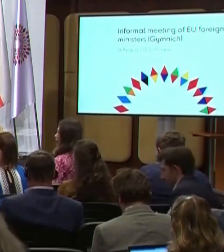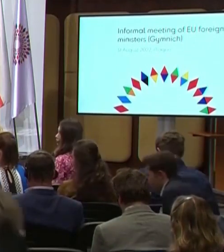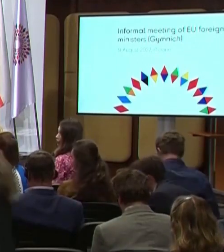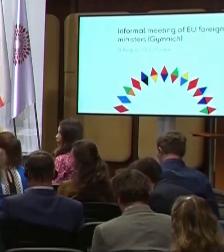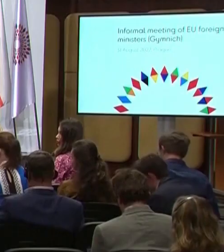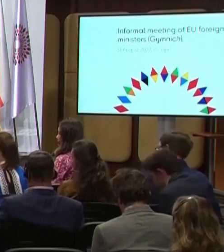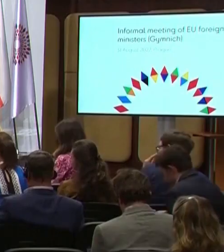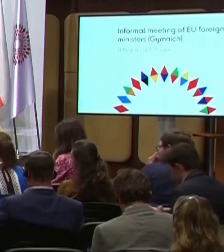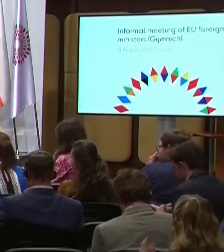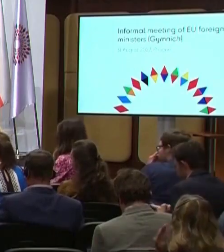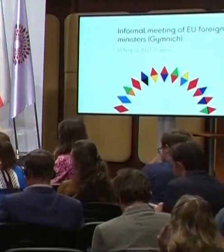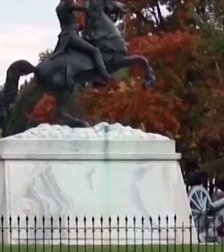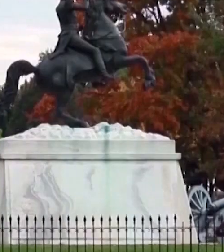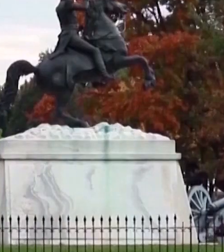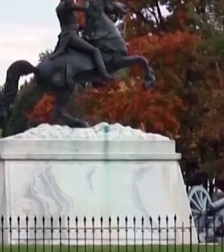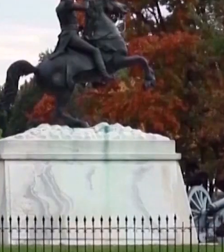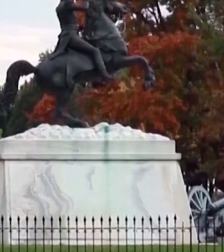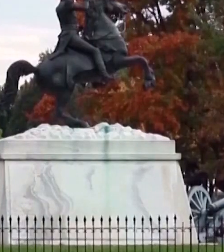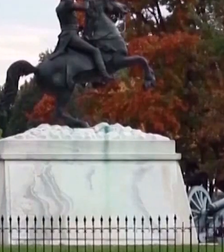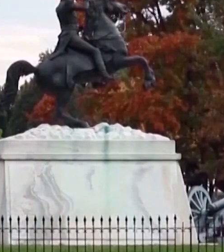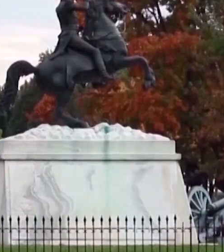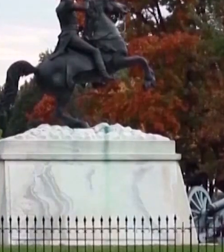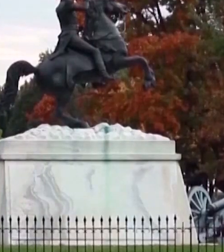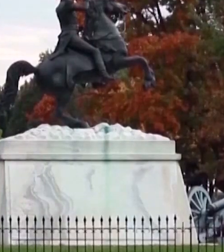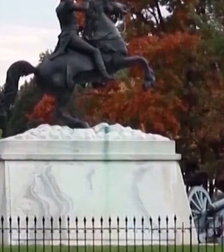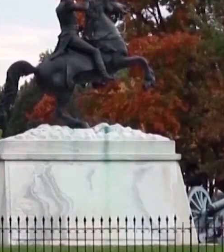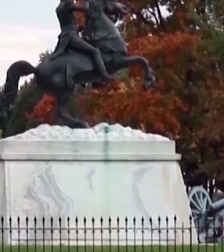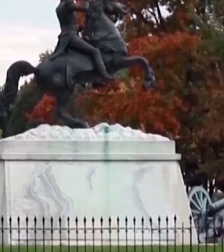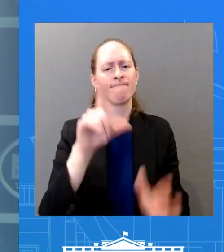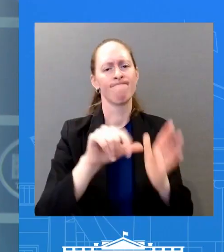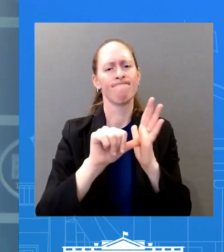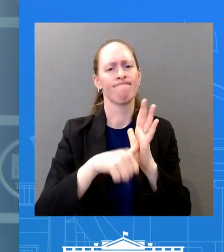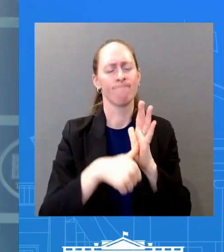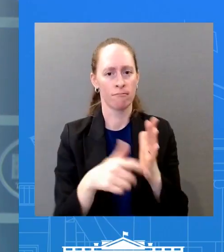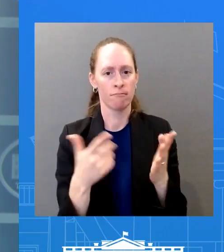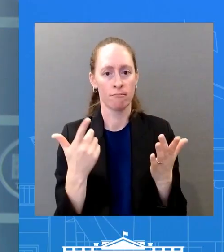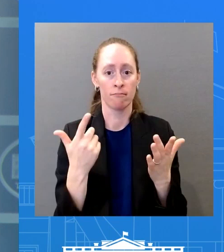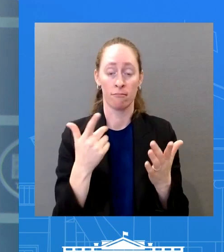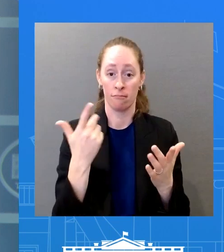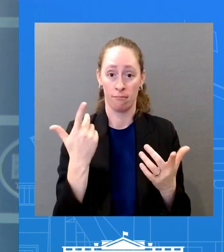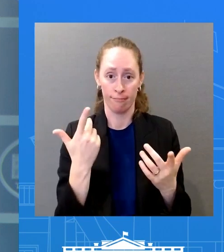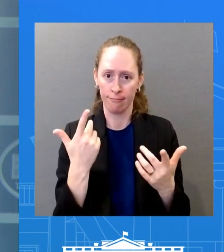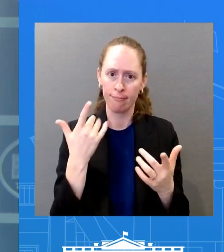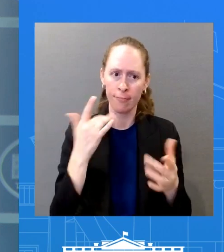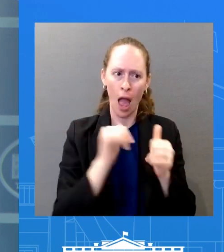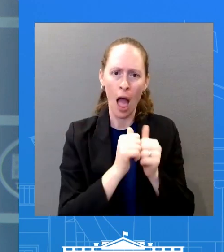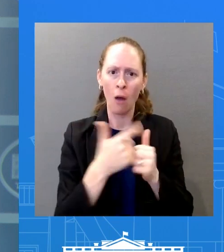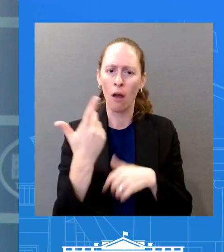Minister; White House Press Secretary Karine Jean-Pierre did not provide for any indication